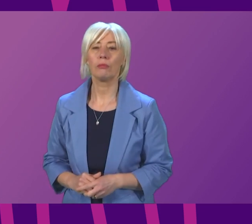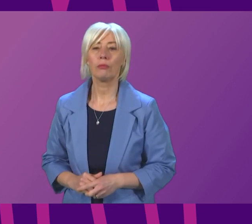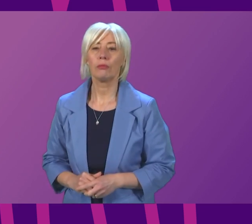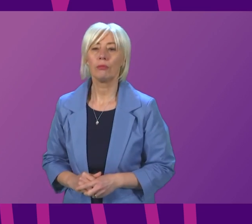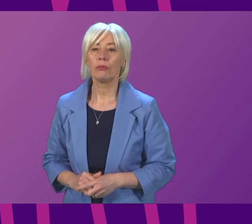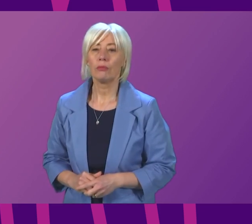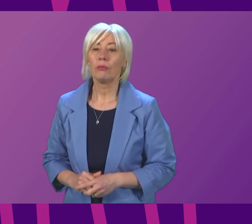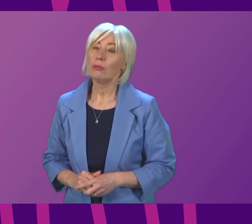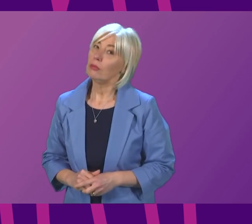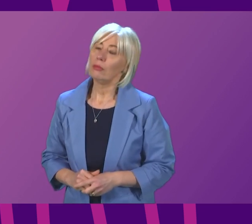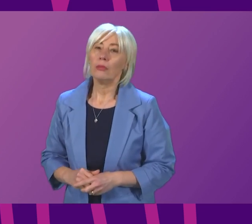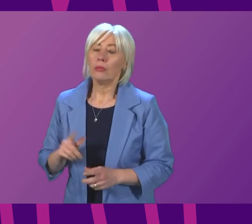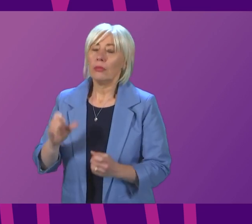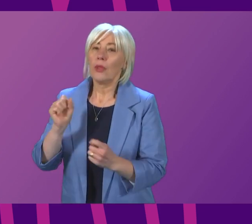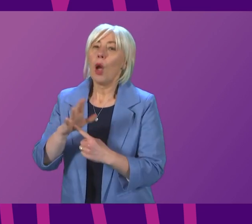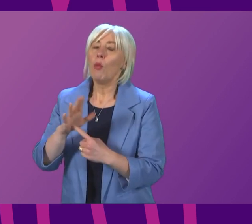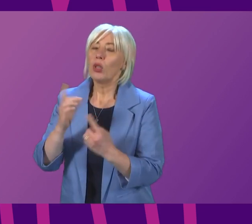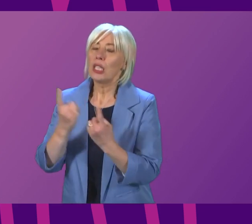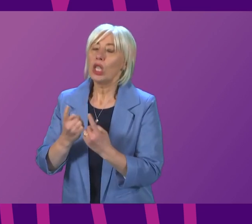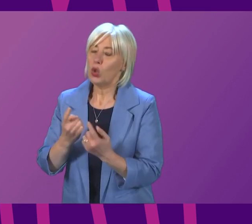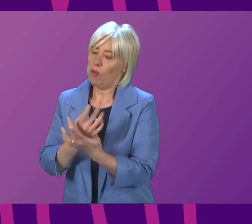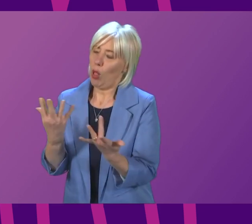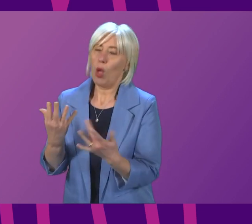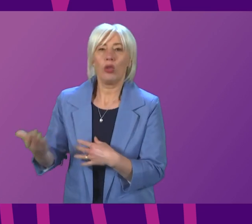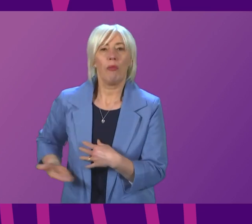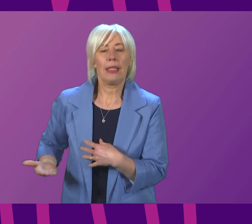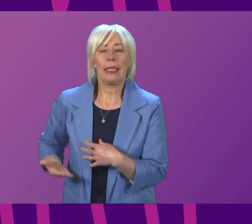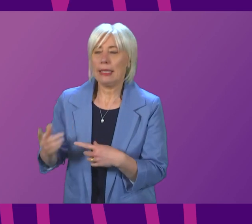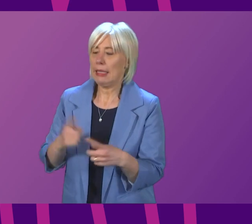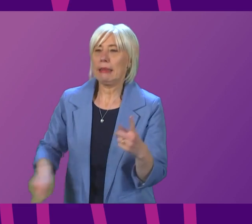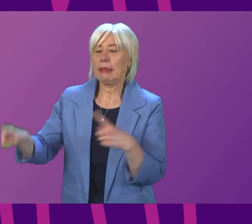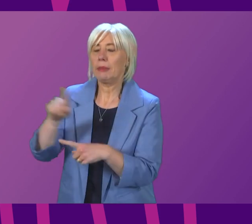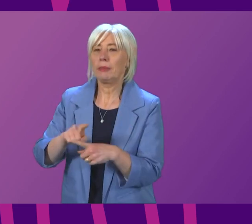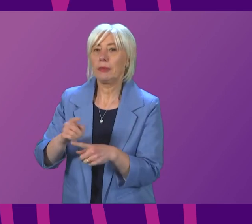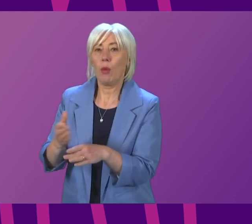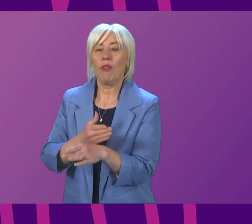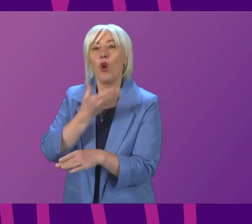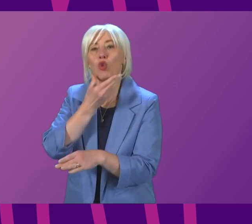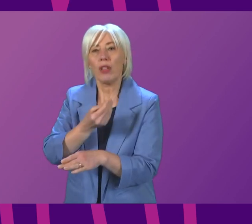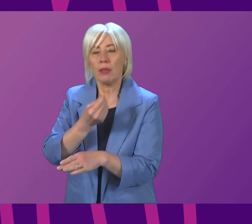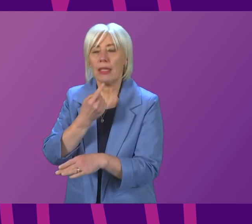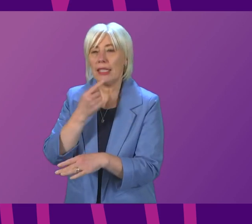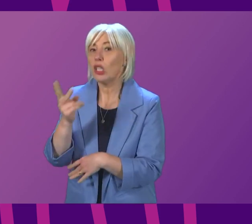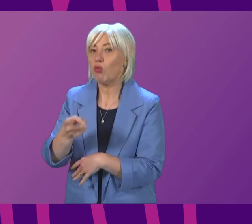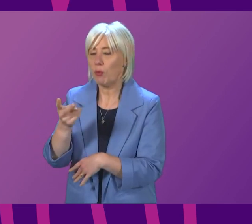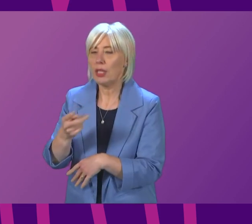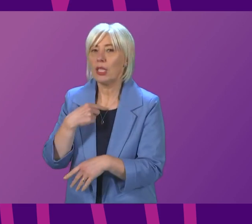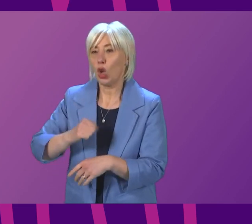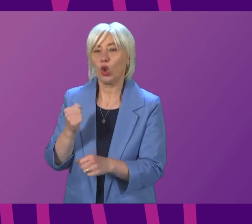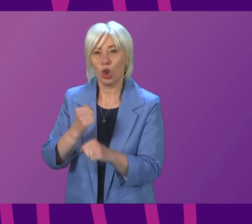This is an important issue for many businesses across the country. I said before Christmas, and I repeat today, that the Scottish Government, in partnership